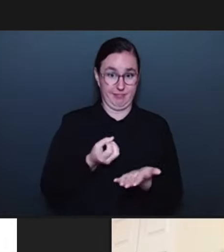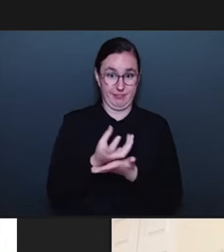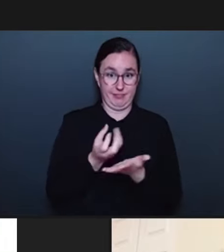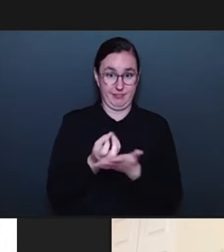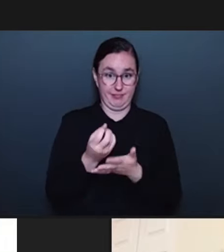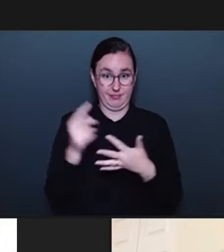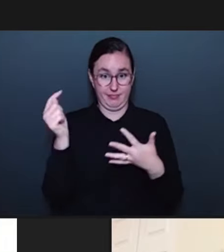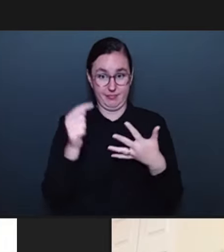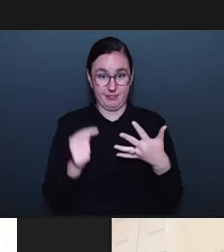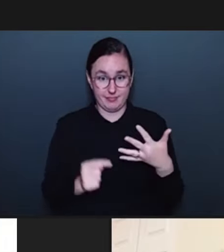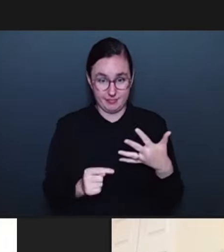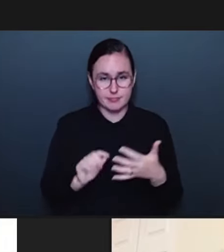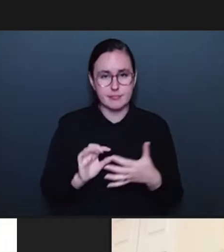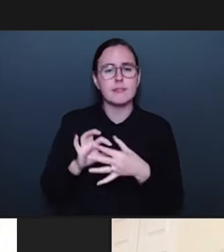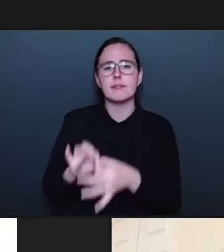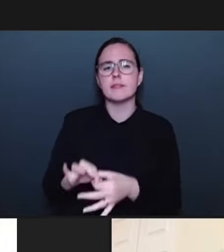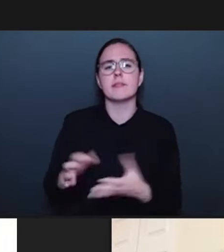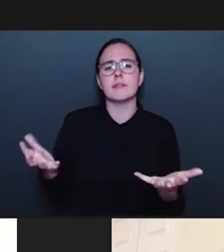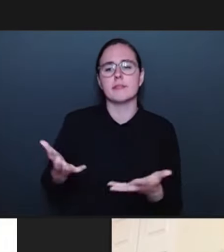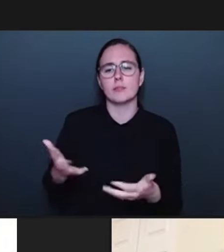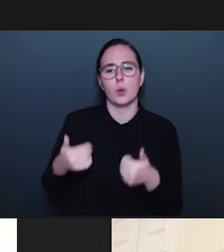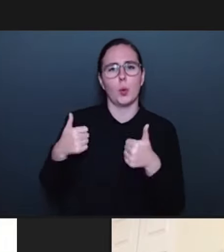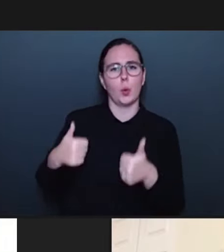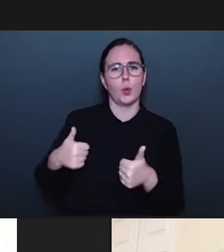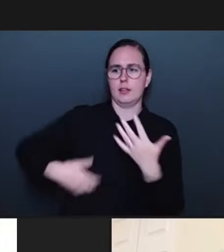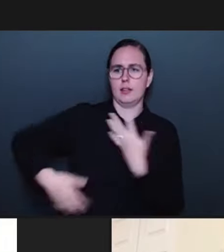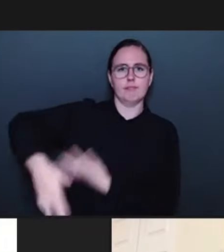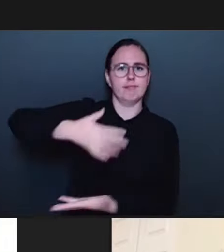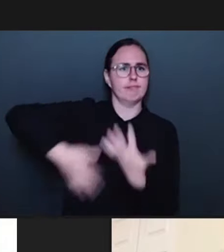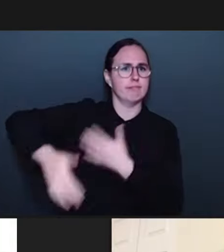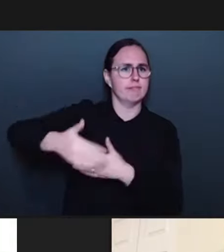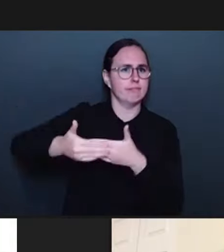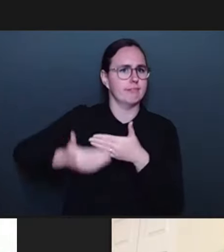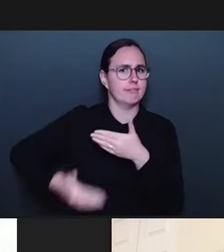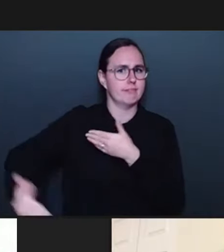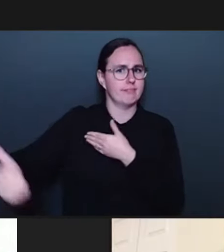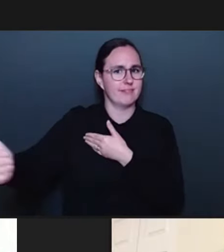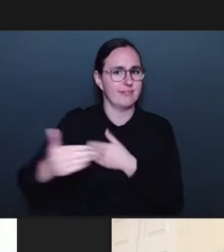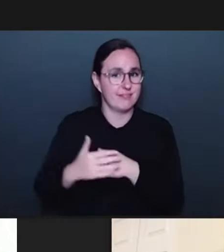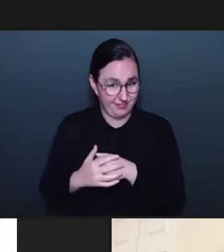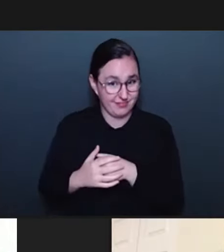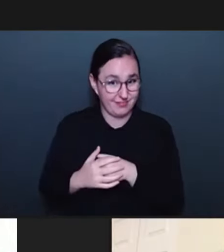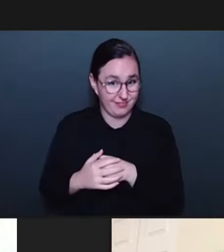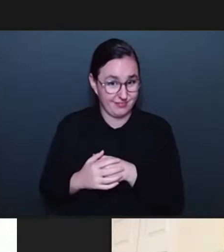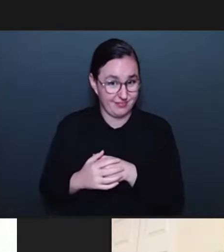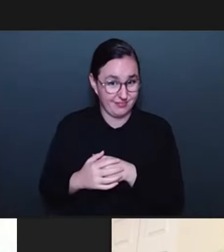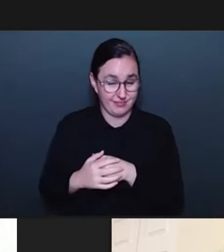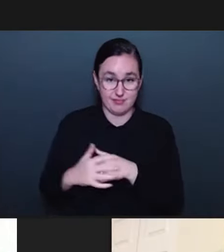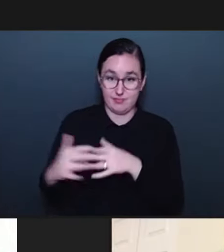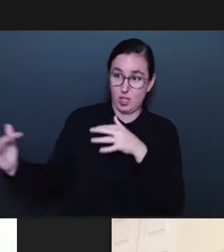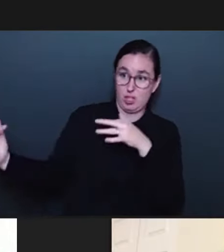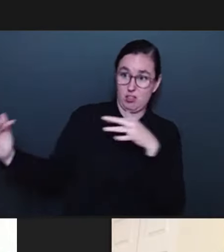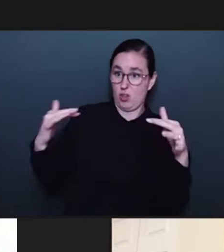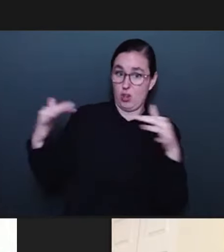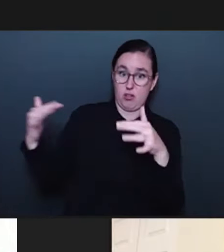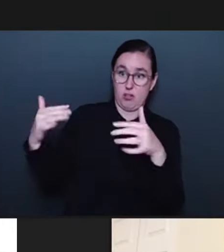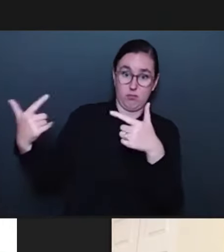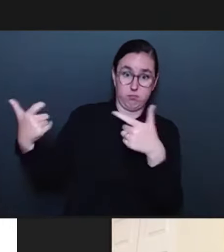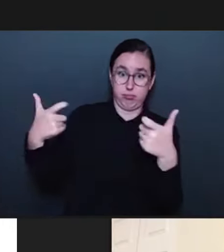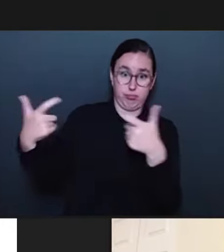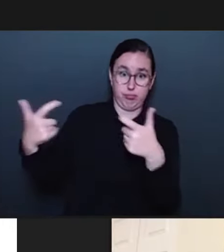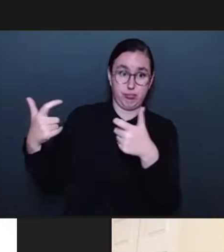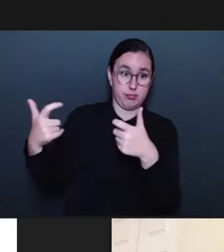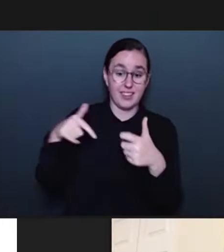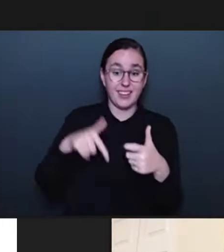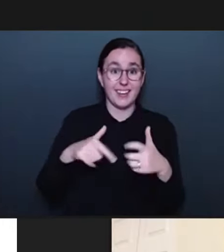Social sustainability is eroded when you have conflict, and it is further eroded and makes